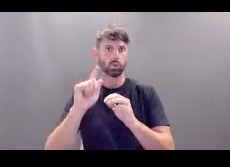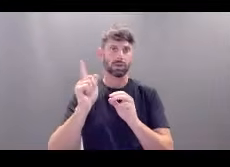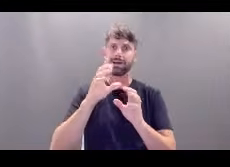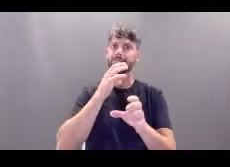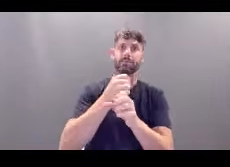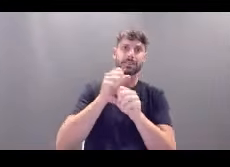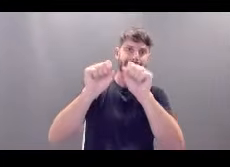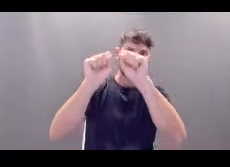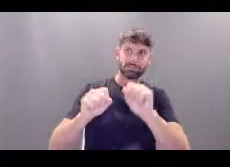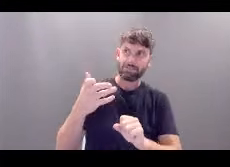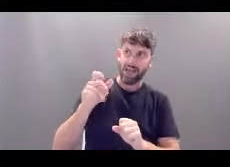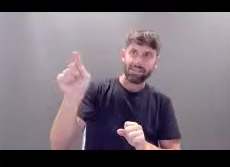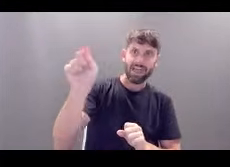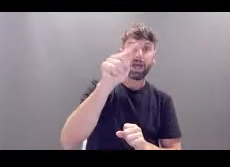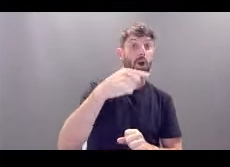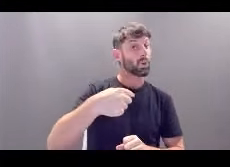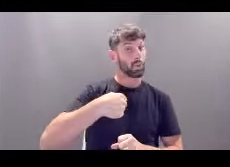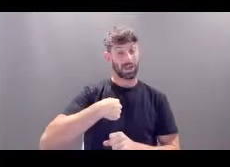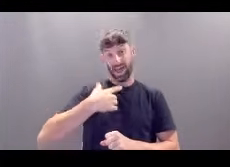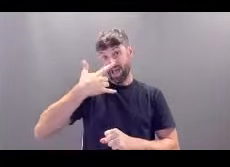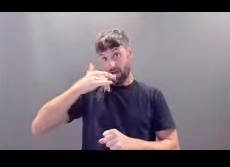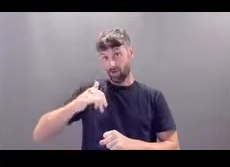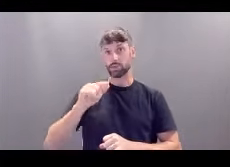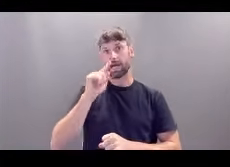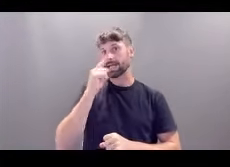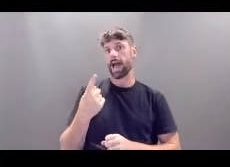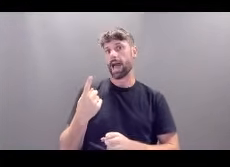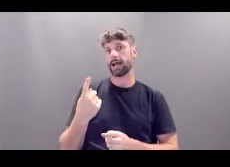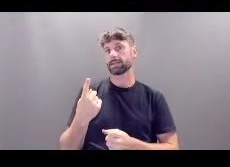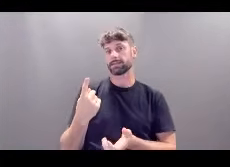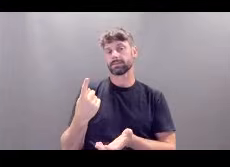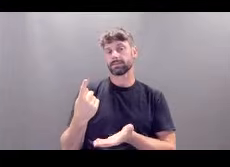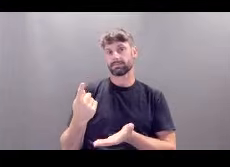We can't fund AT when another organisation is responsible,